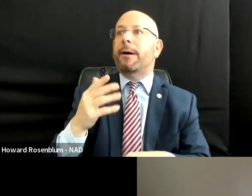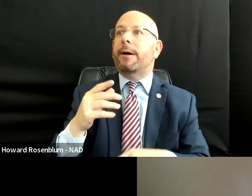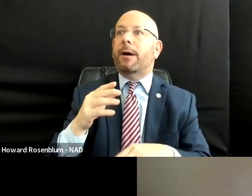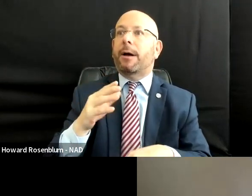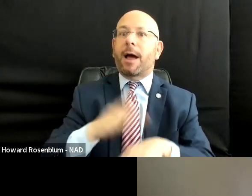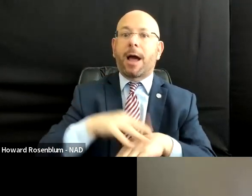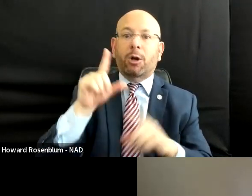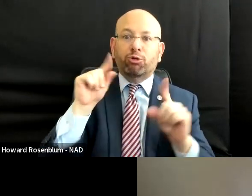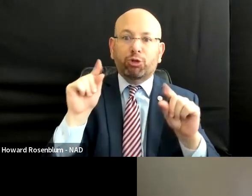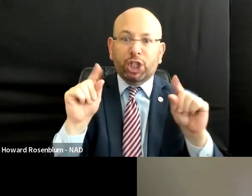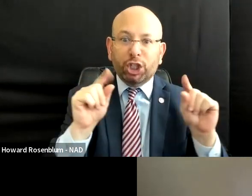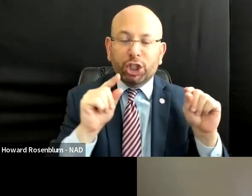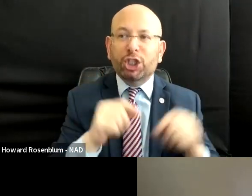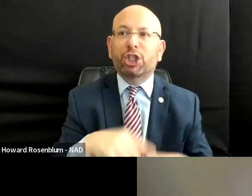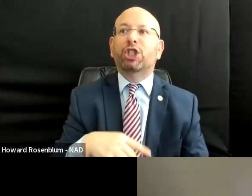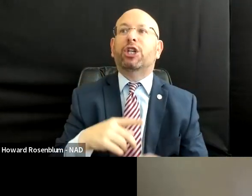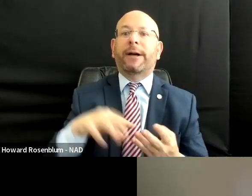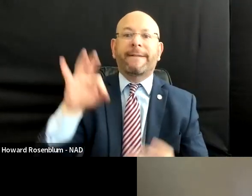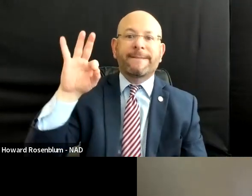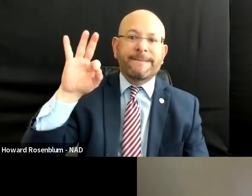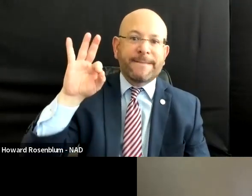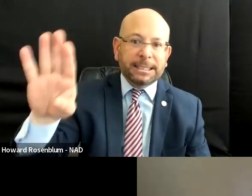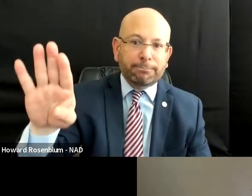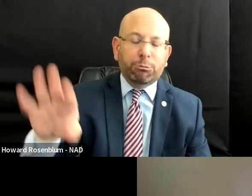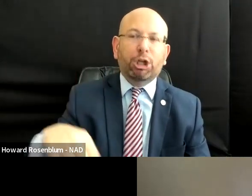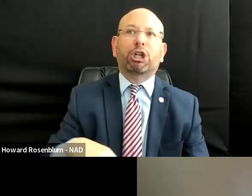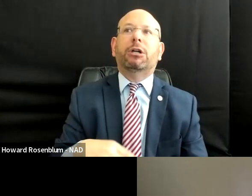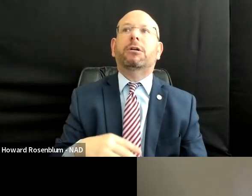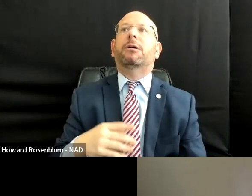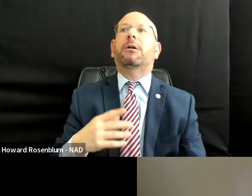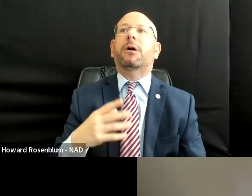community. We push that information out to the